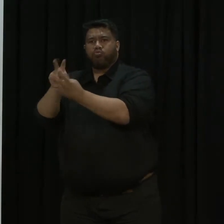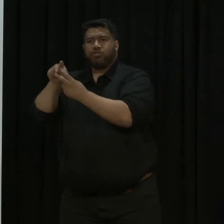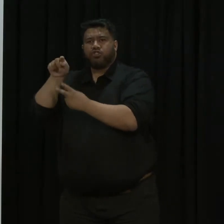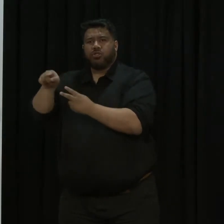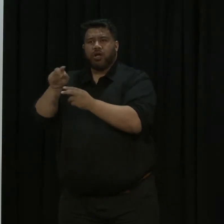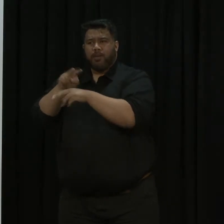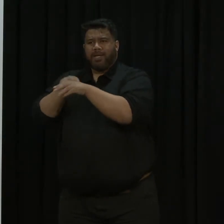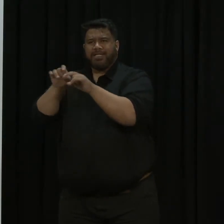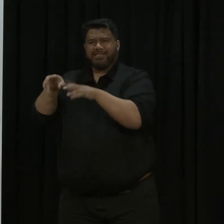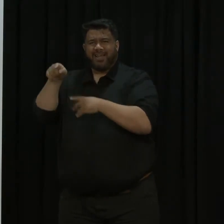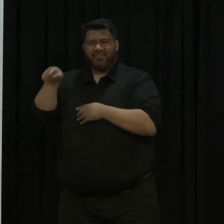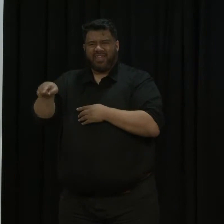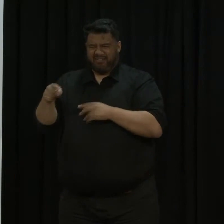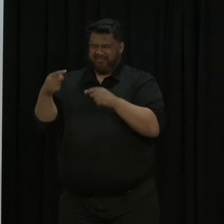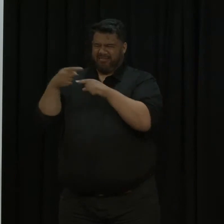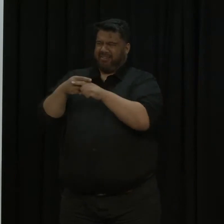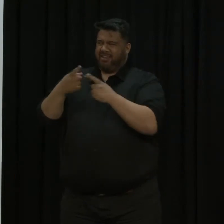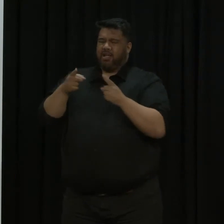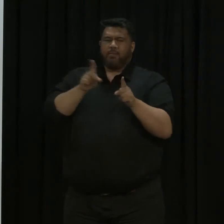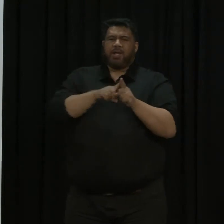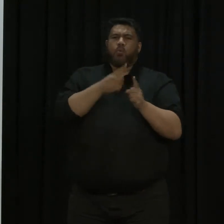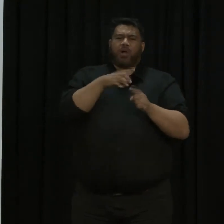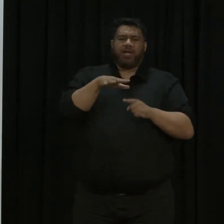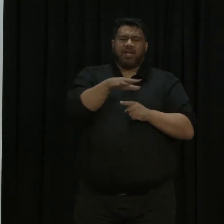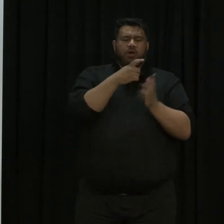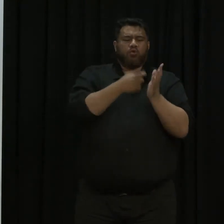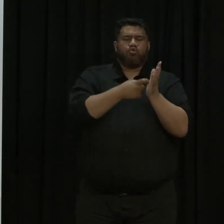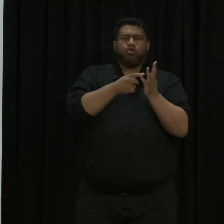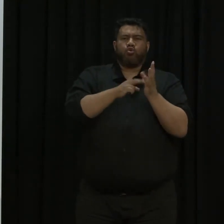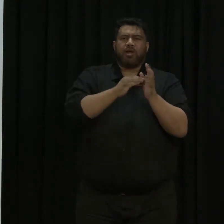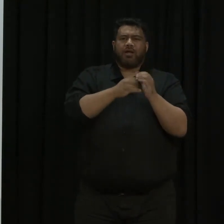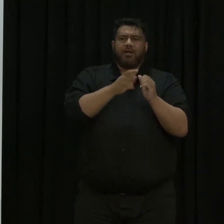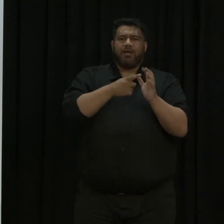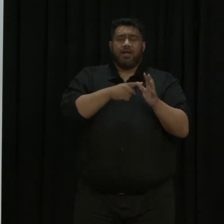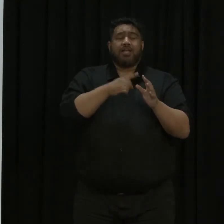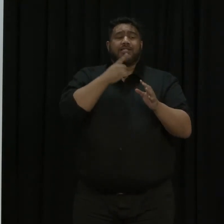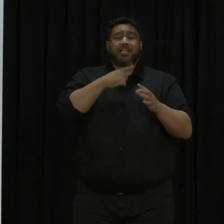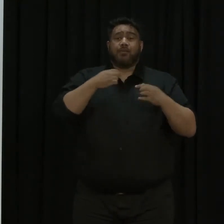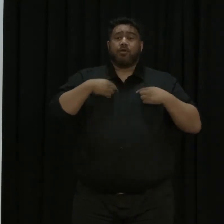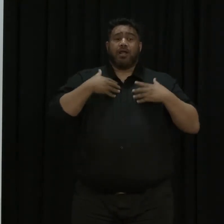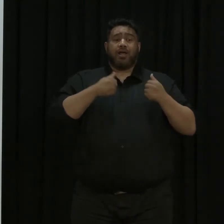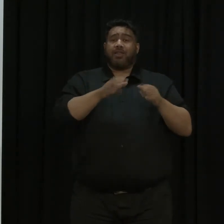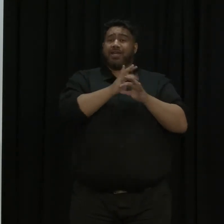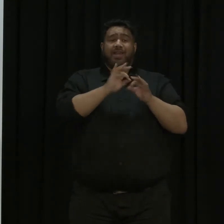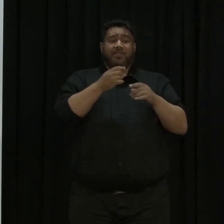The CoVA on the website, it starts --